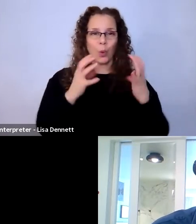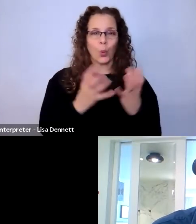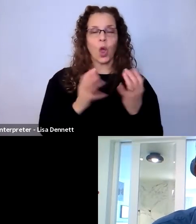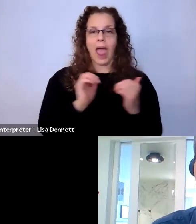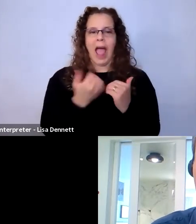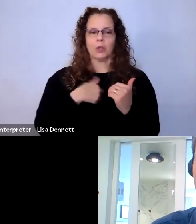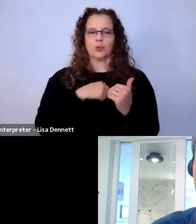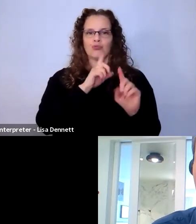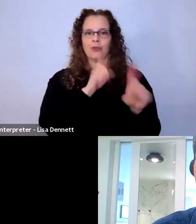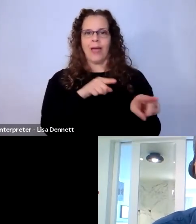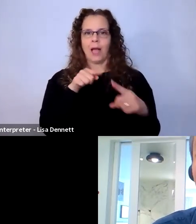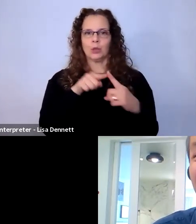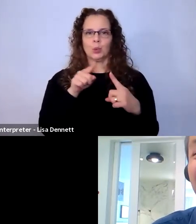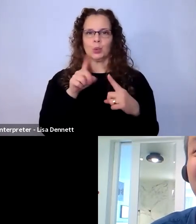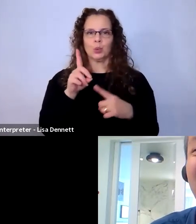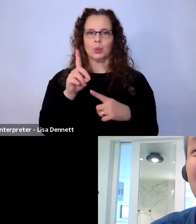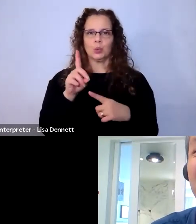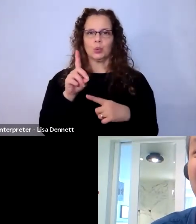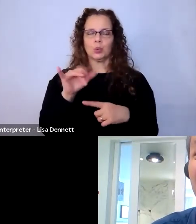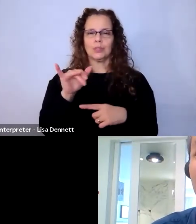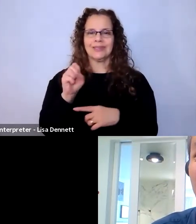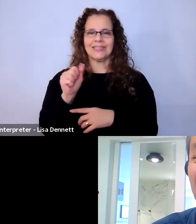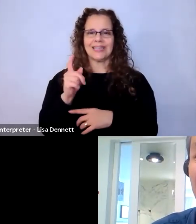And if that stuff is not accessible that that is a life or death situation,